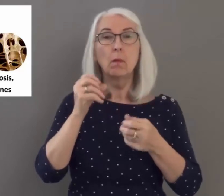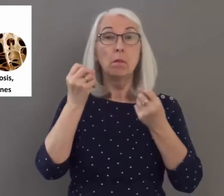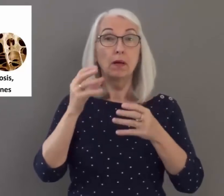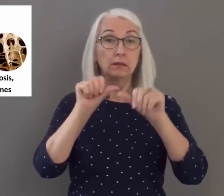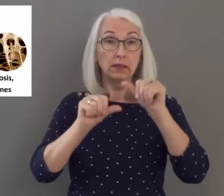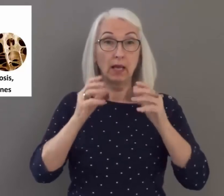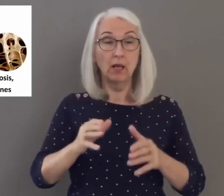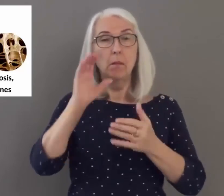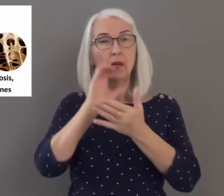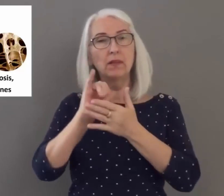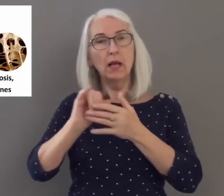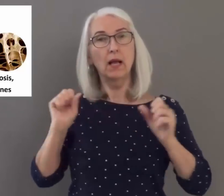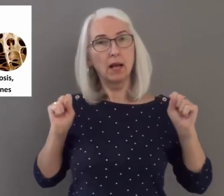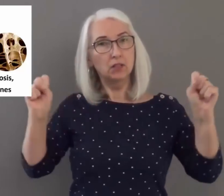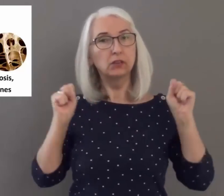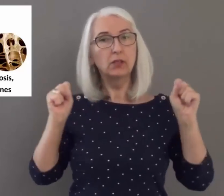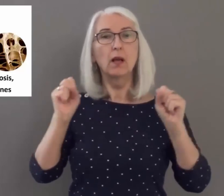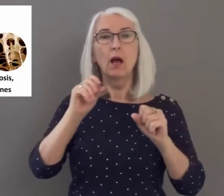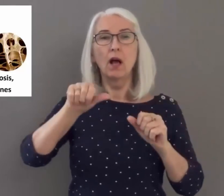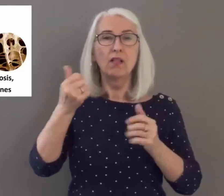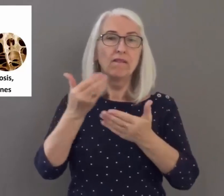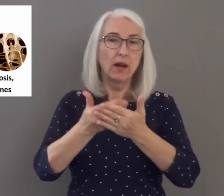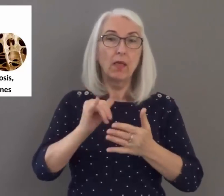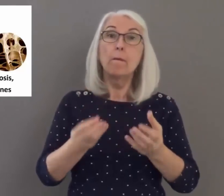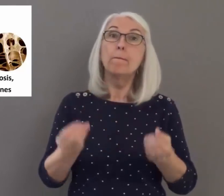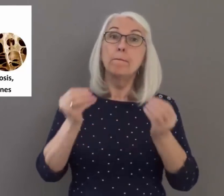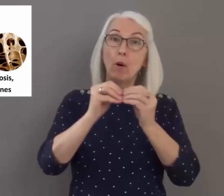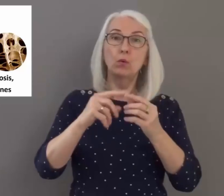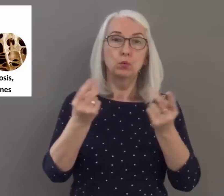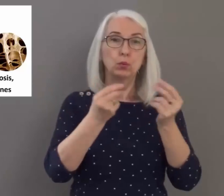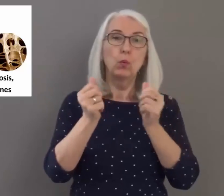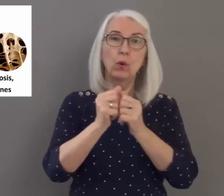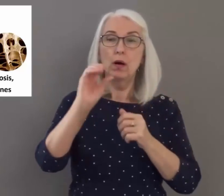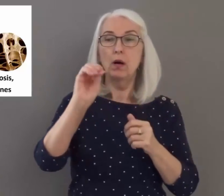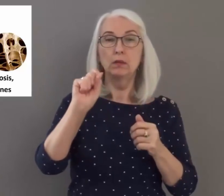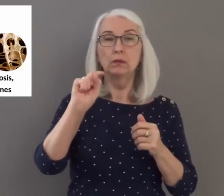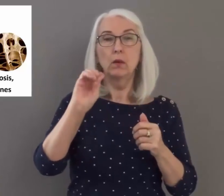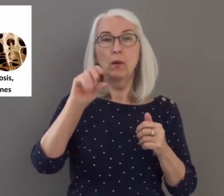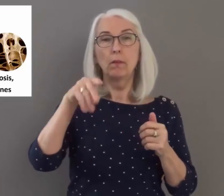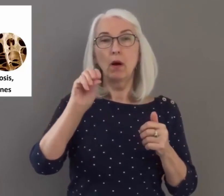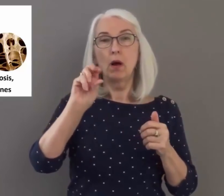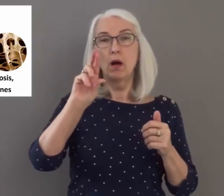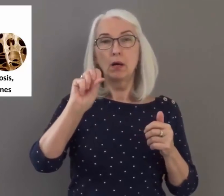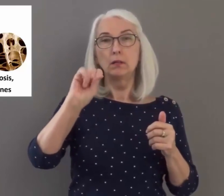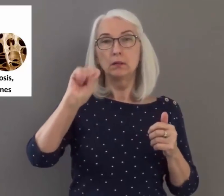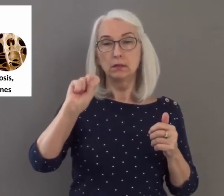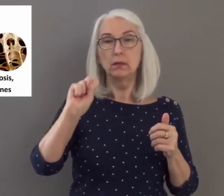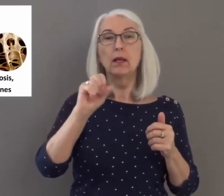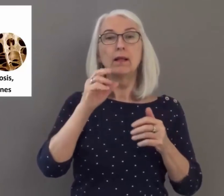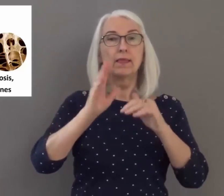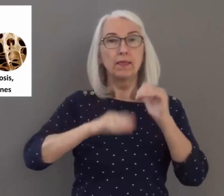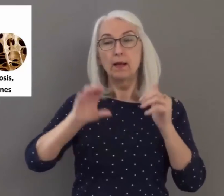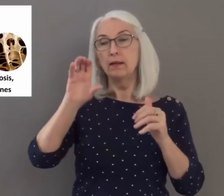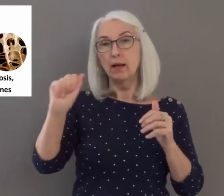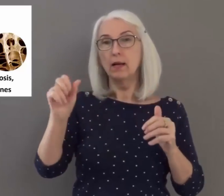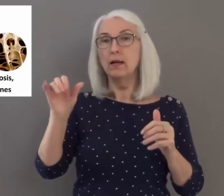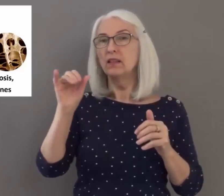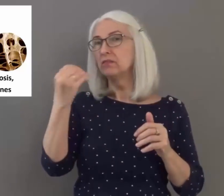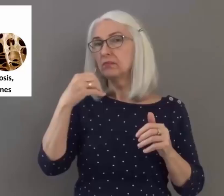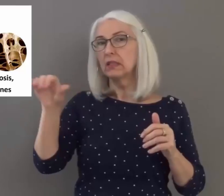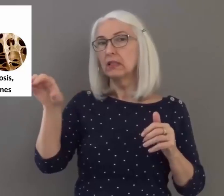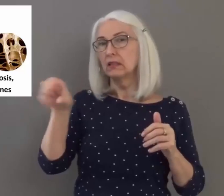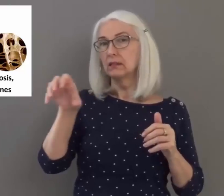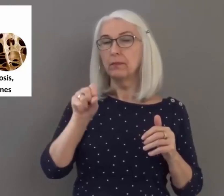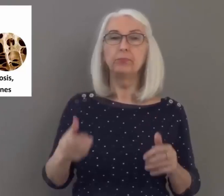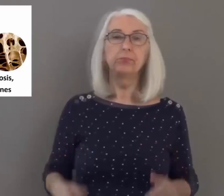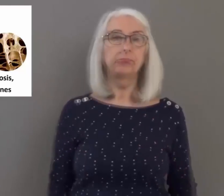Many scientists believe that exercise and other factors have more to do with osteoporosis than calcium intake does.